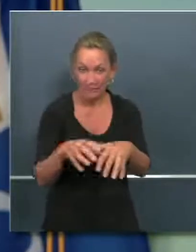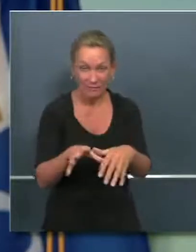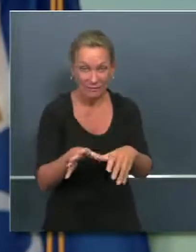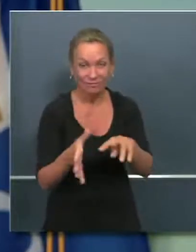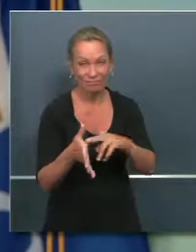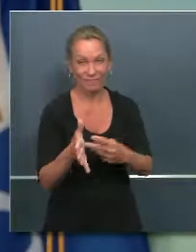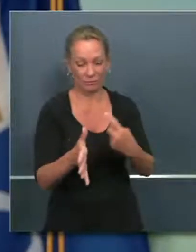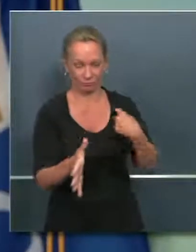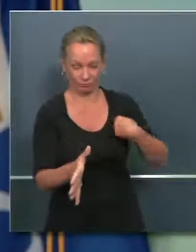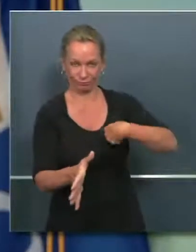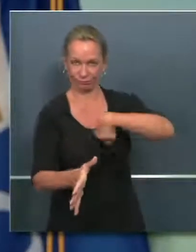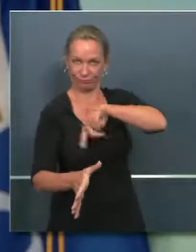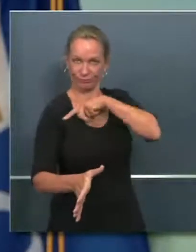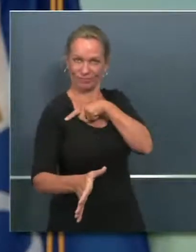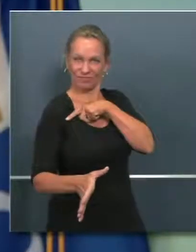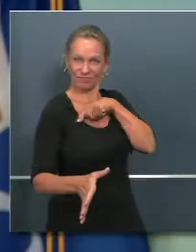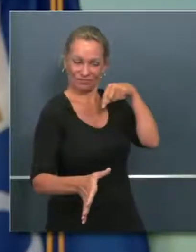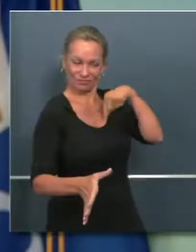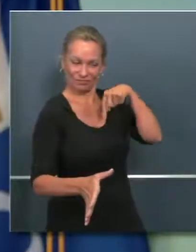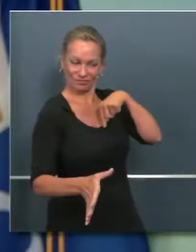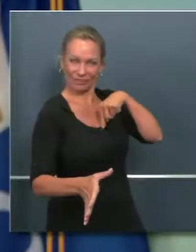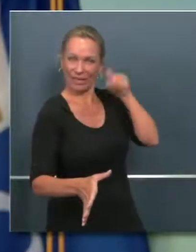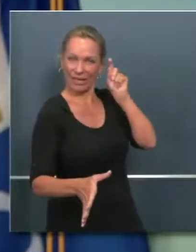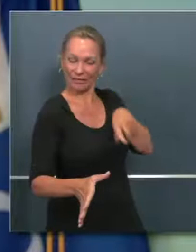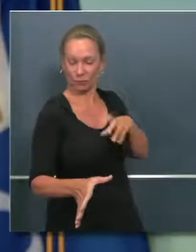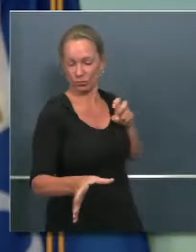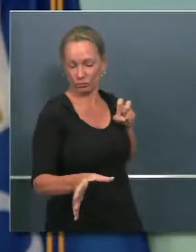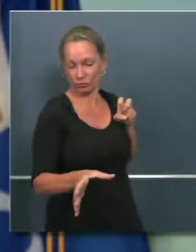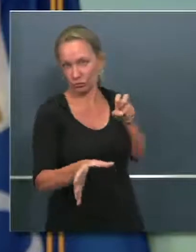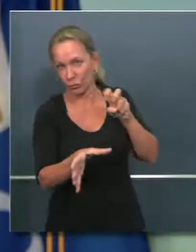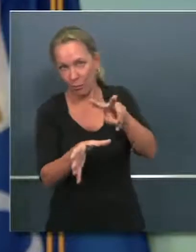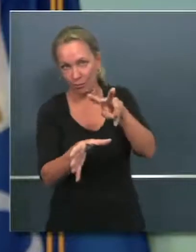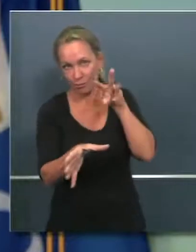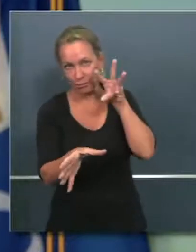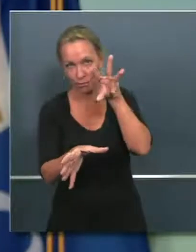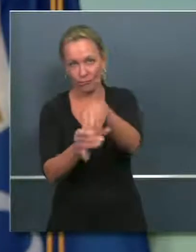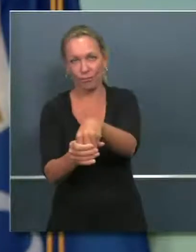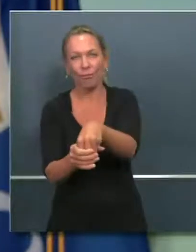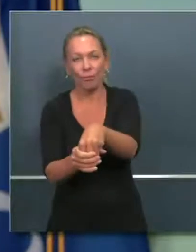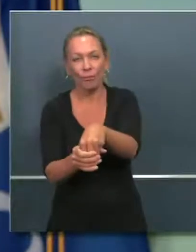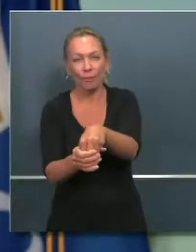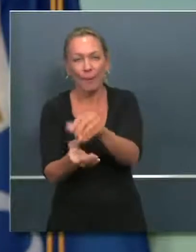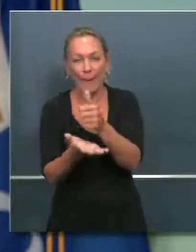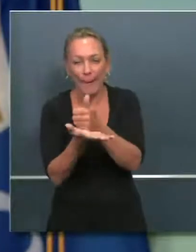conditions that persist and exist throughout the state of California but there are also many other